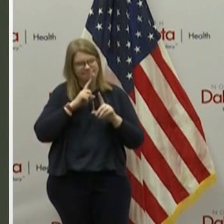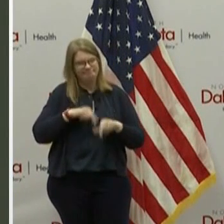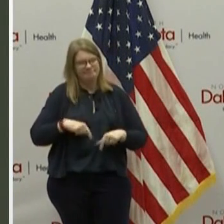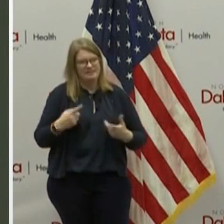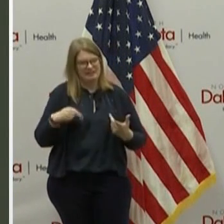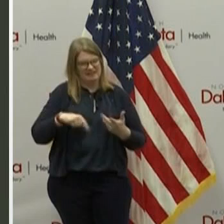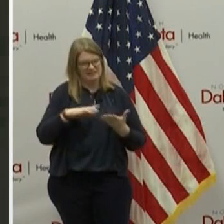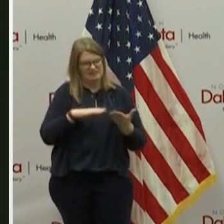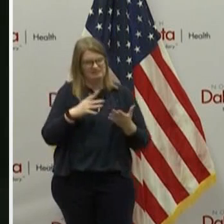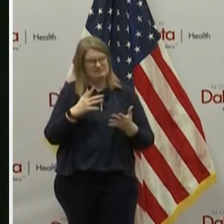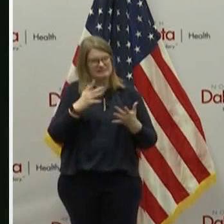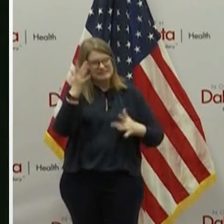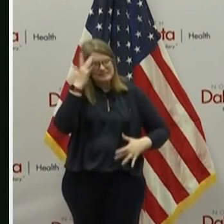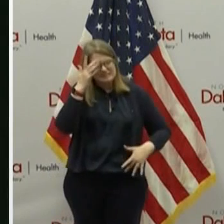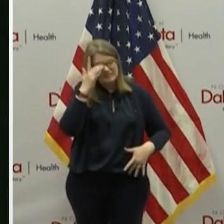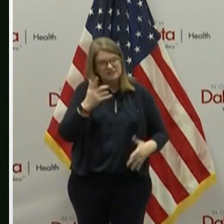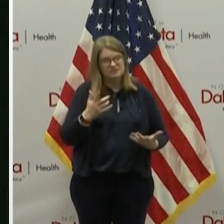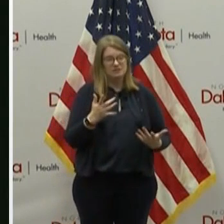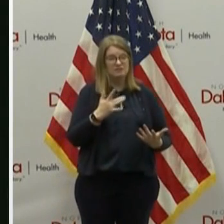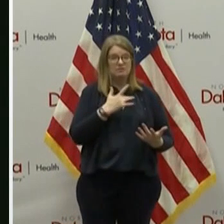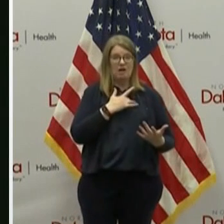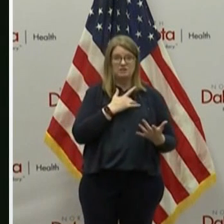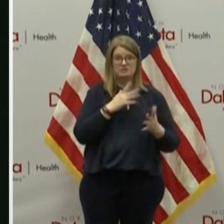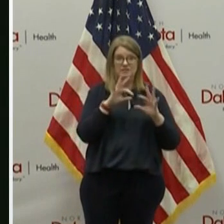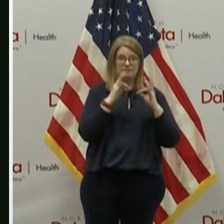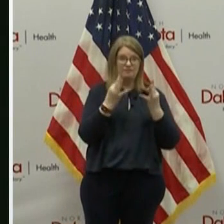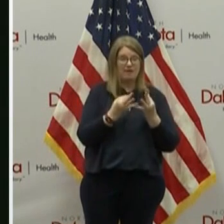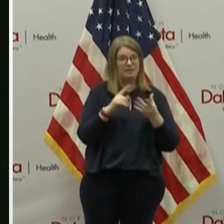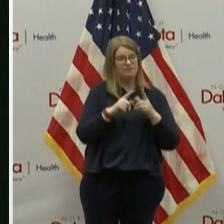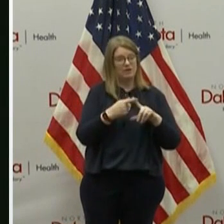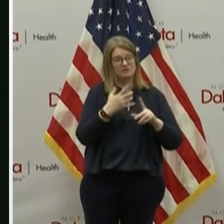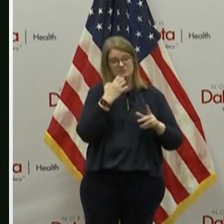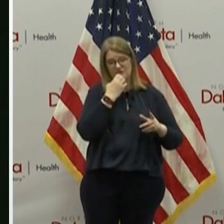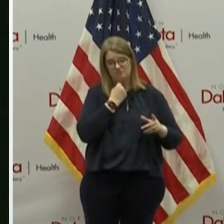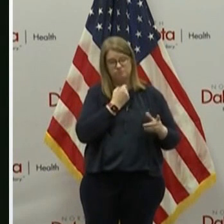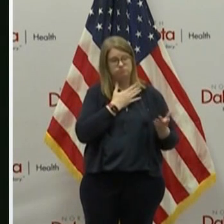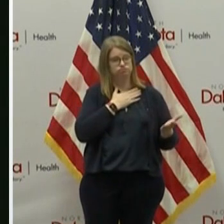AND SOMEONE WHO MAY HAVE THE MOST TRAGIC OUTCOME FROM THIS UN